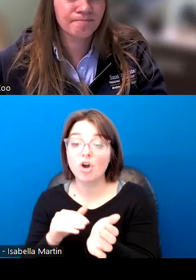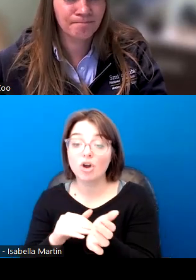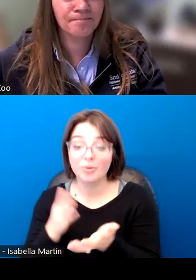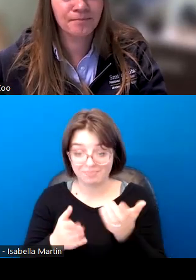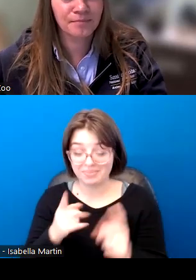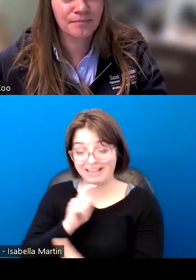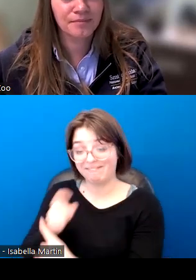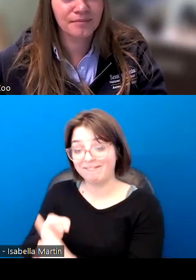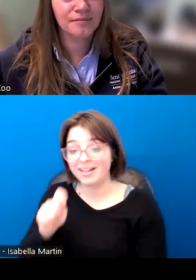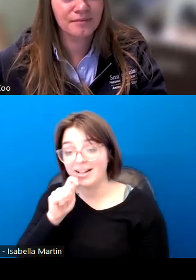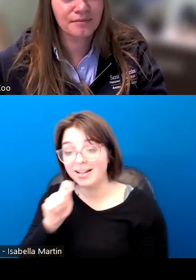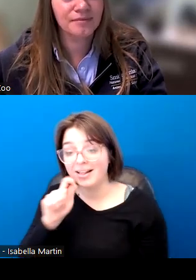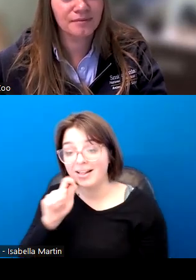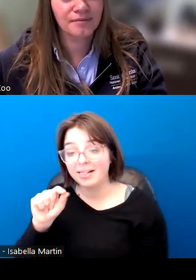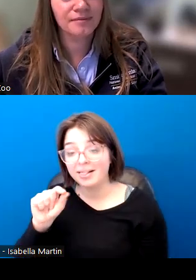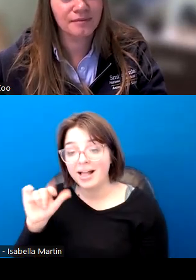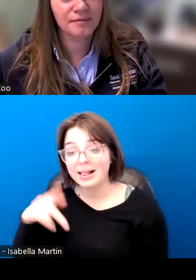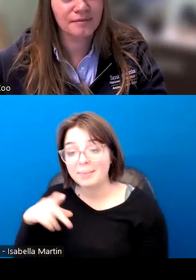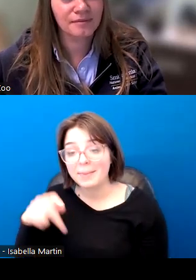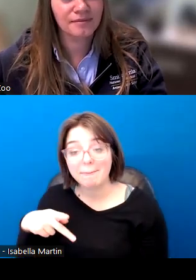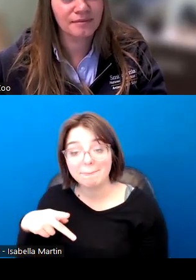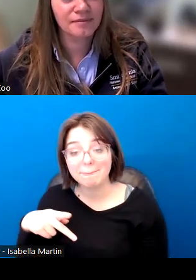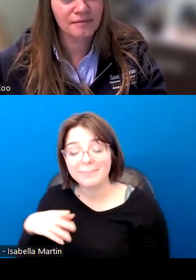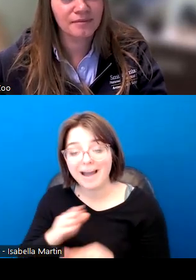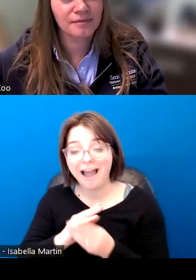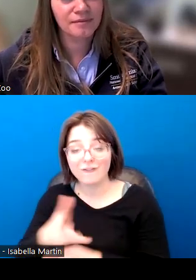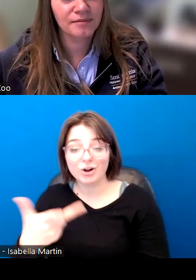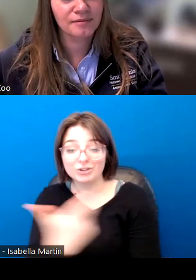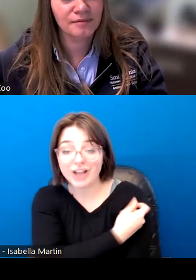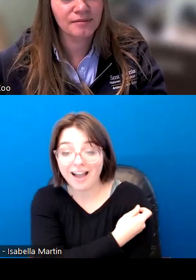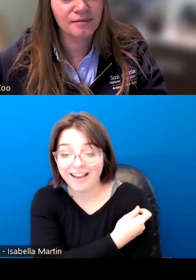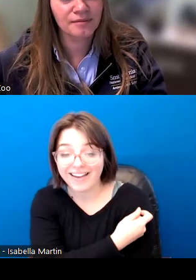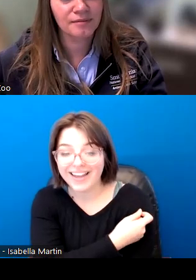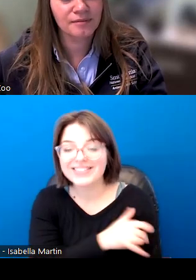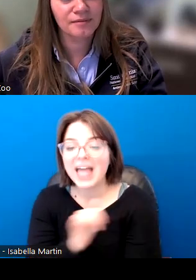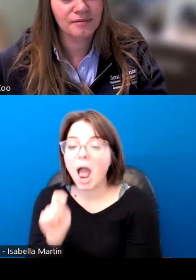you for going to the doctor and sitting nicely for a shot. That lollipop is sort of like those extra